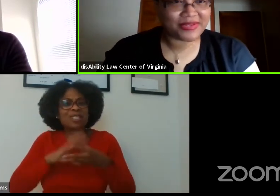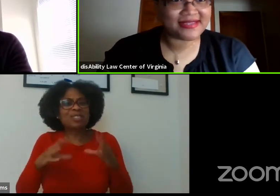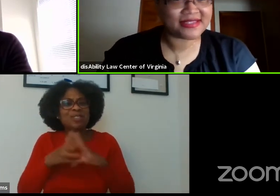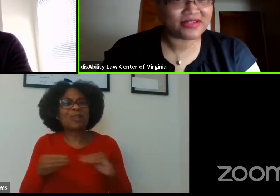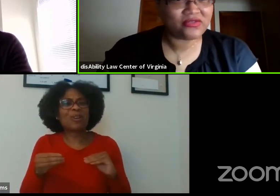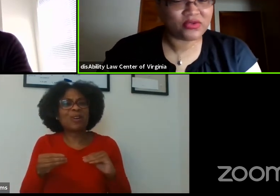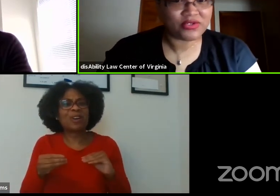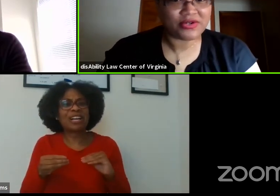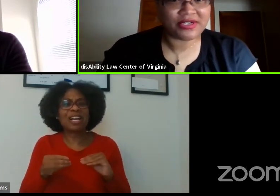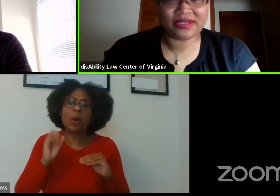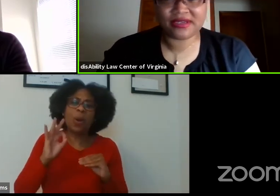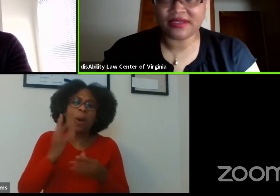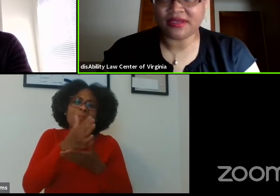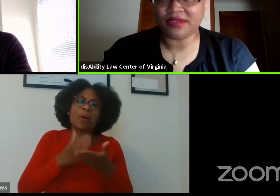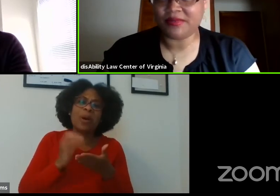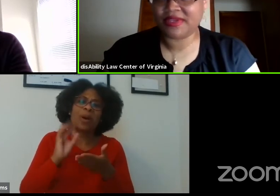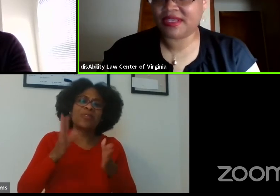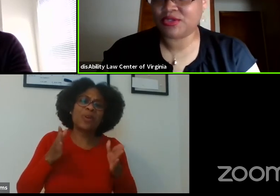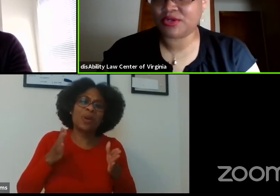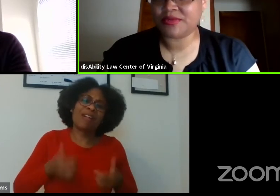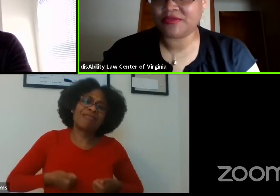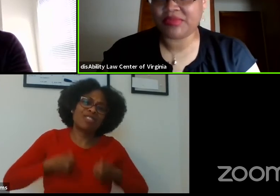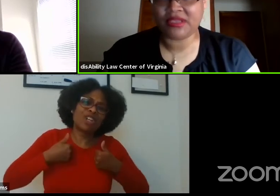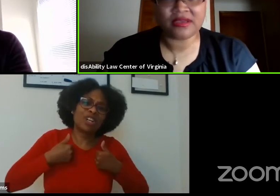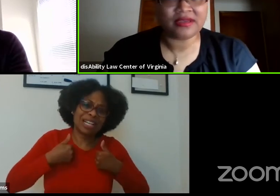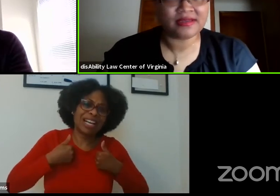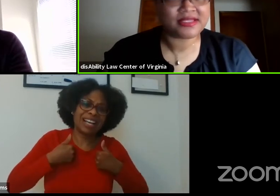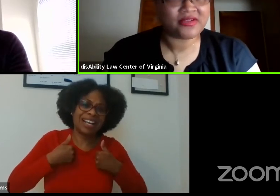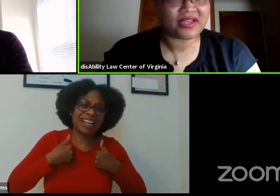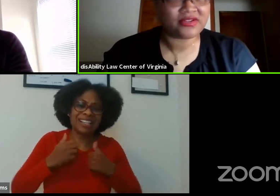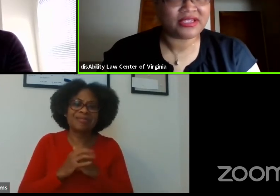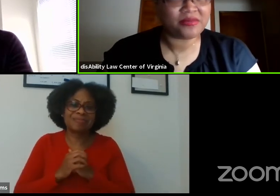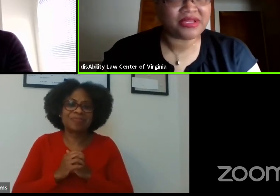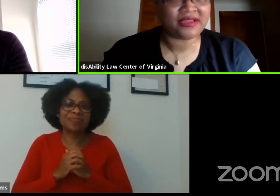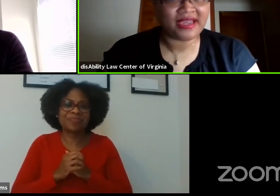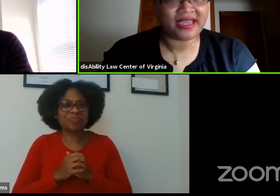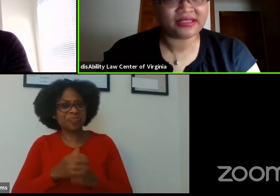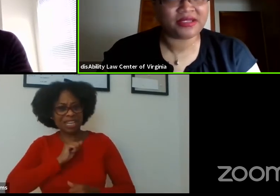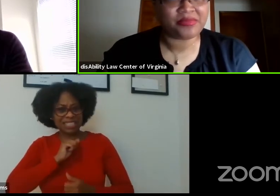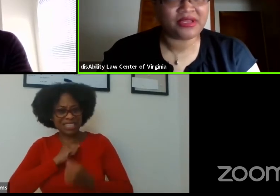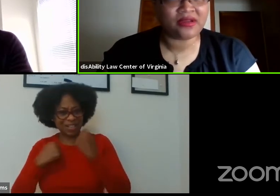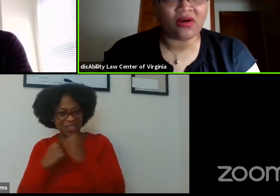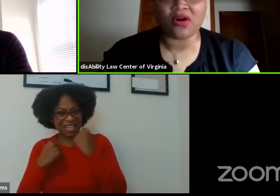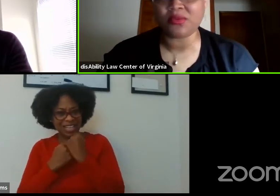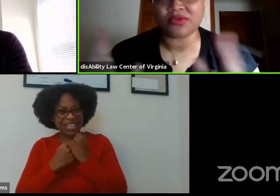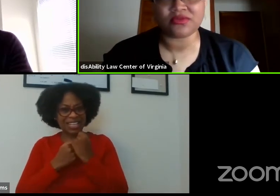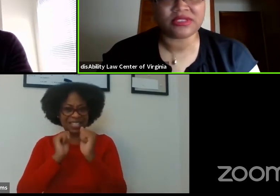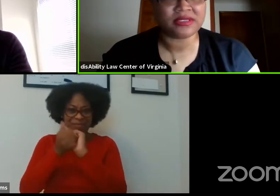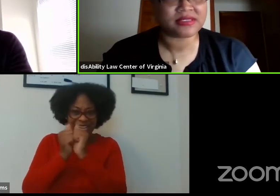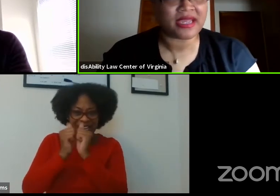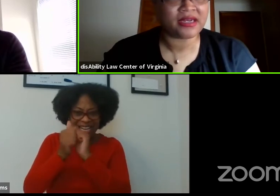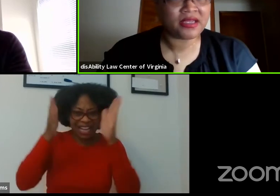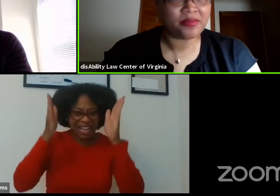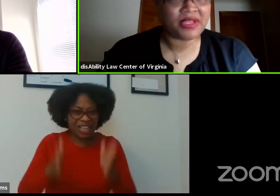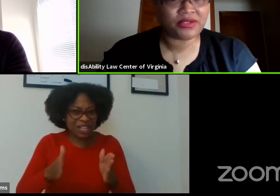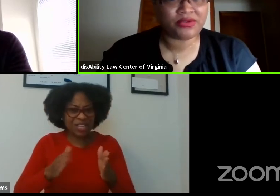a piece of yourself through your journey, being a wonderful athlete, all the things that